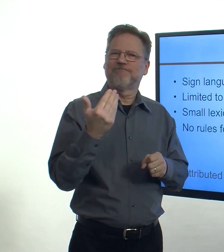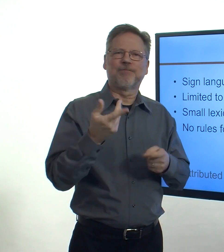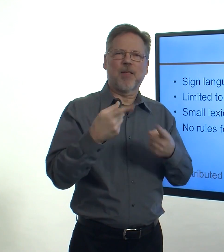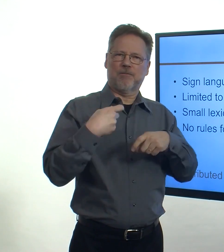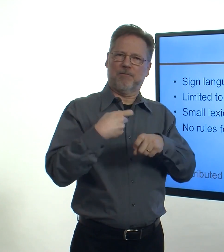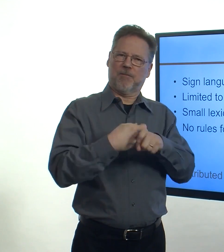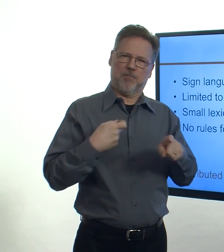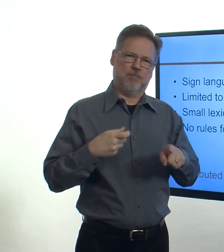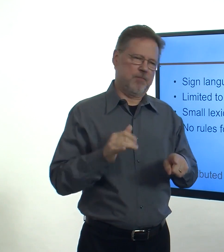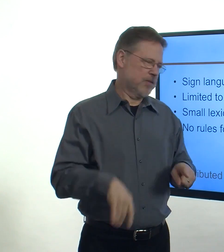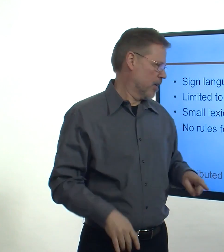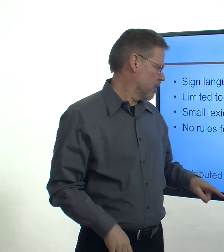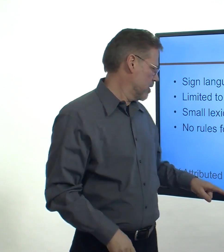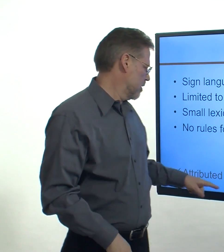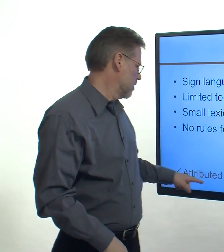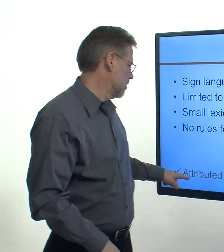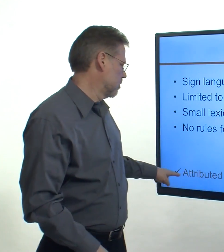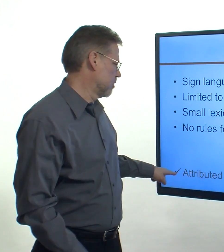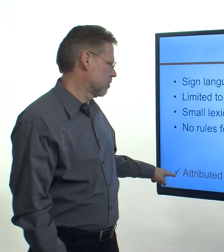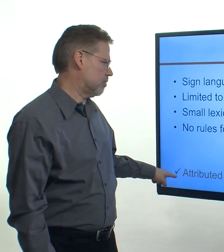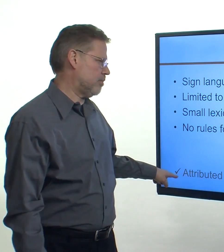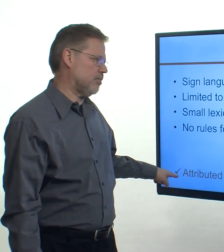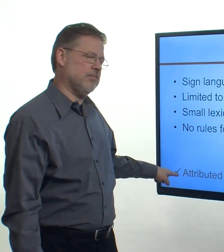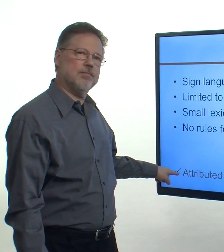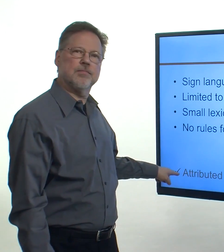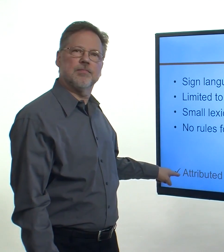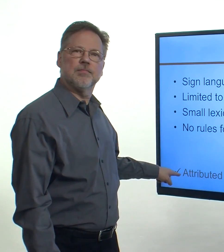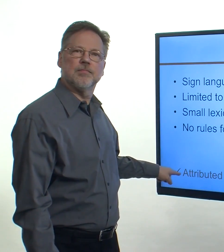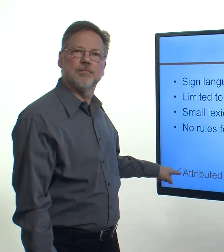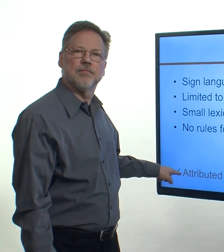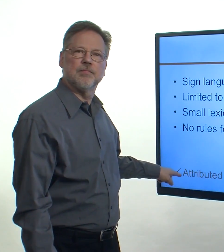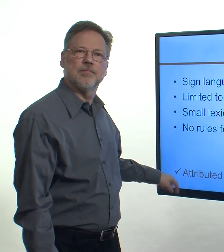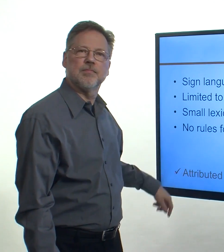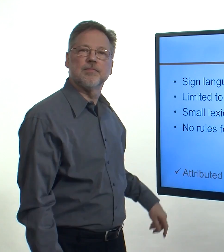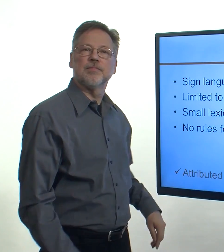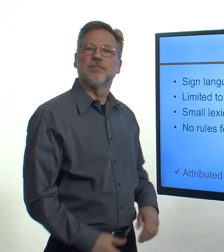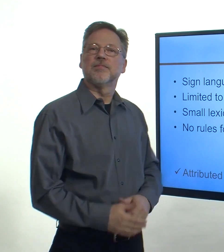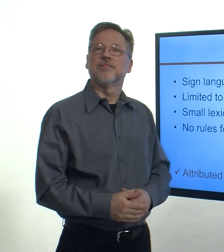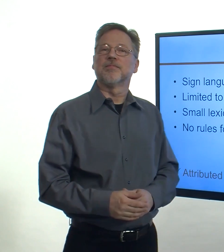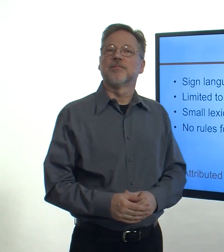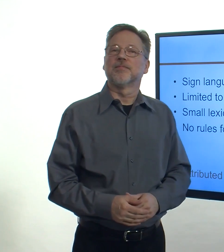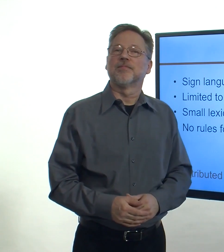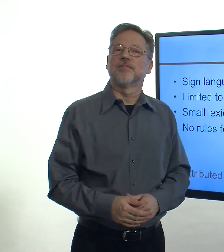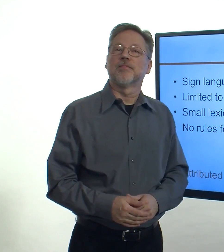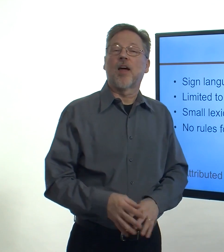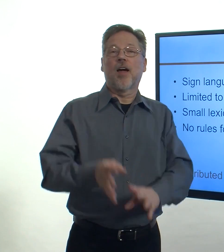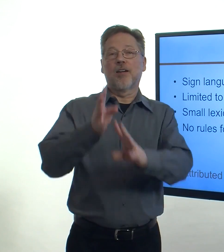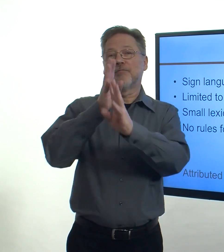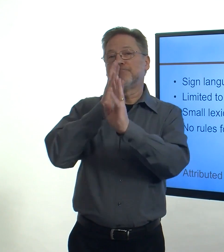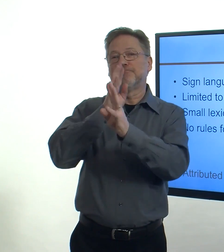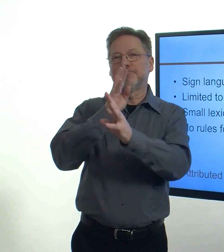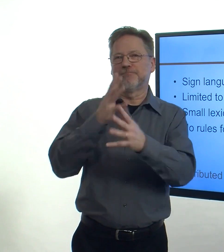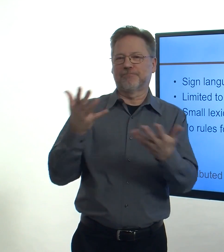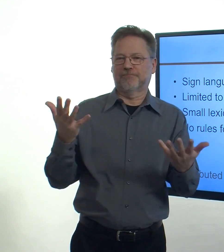It appears that all of them can be attributed to reliance on analogy to gesture.